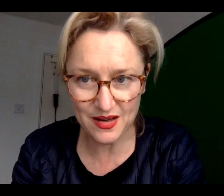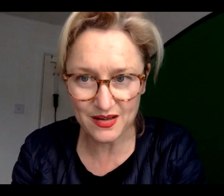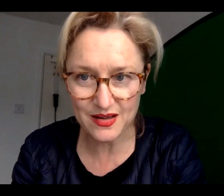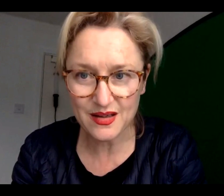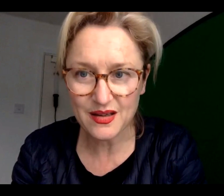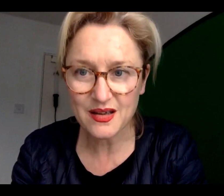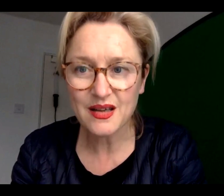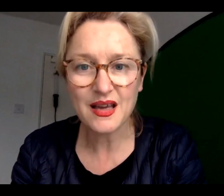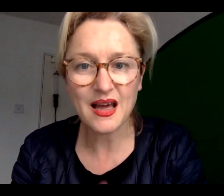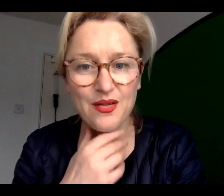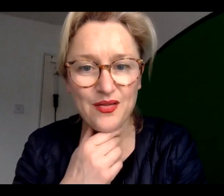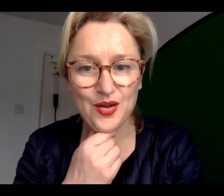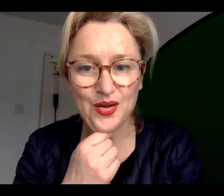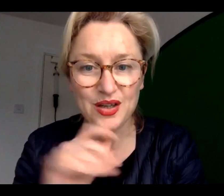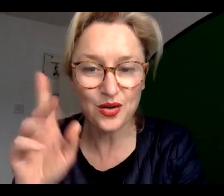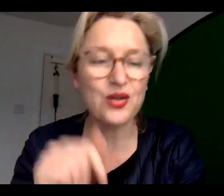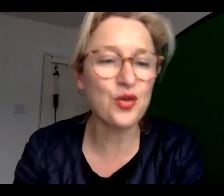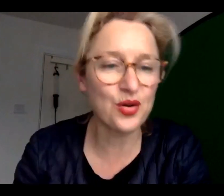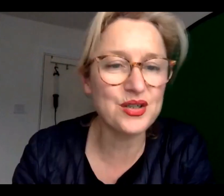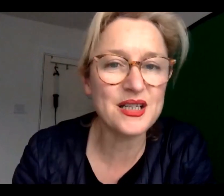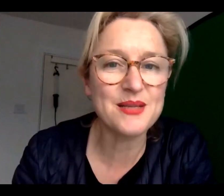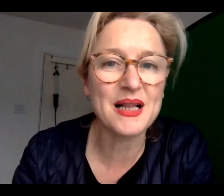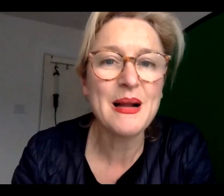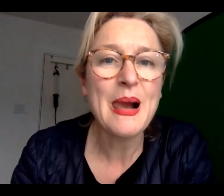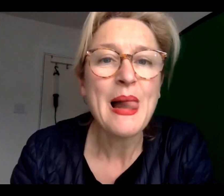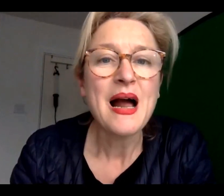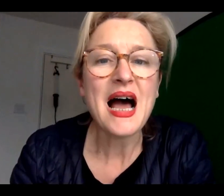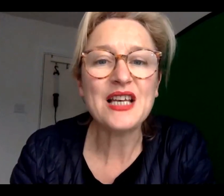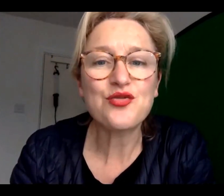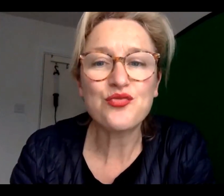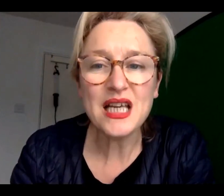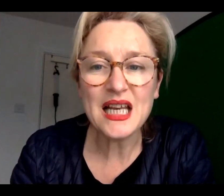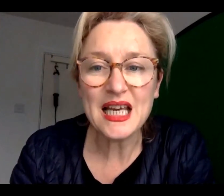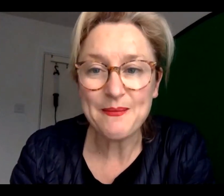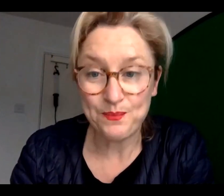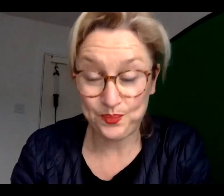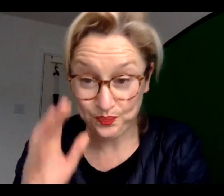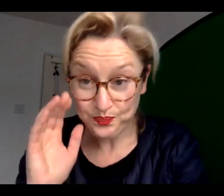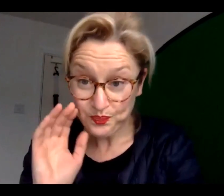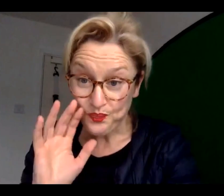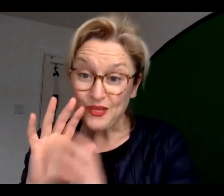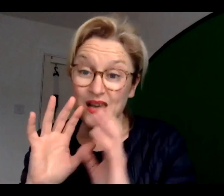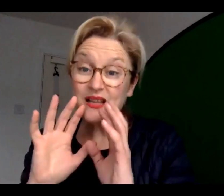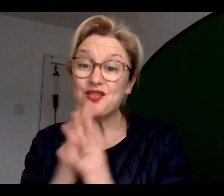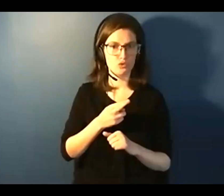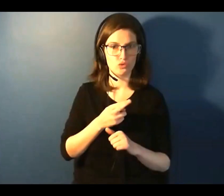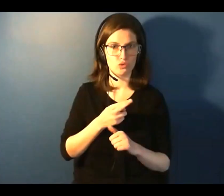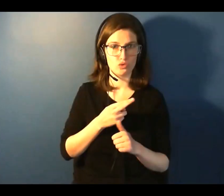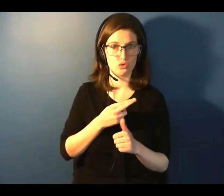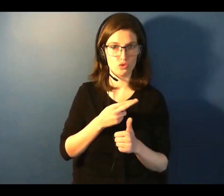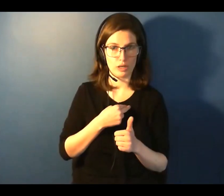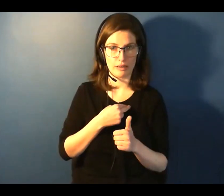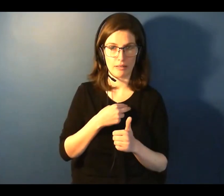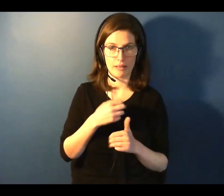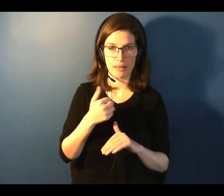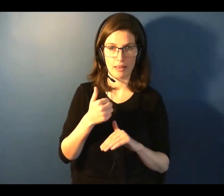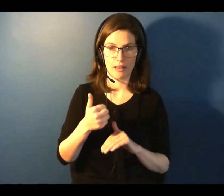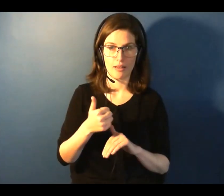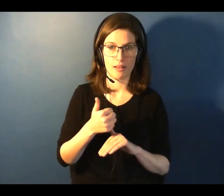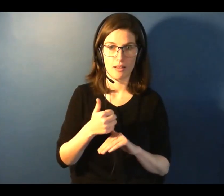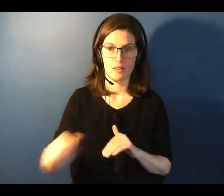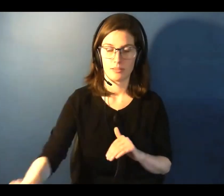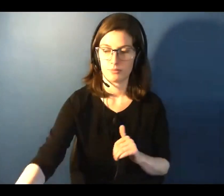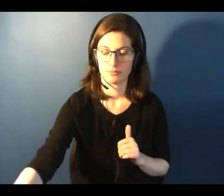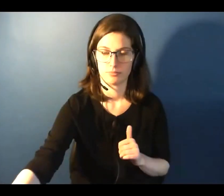on gallery review. You're good, Isabelle. And really, this phenomena of